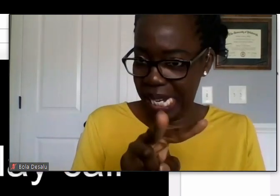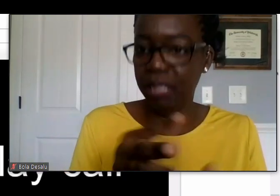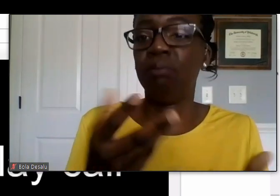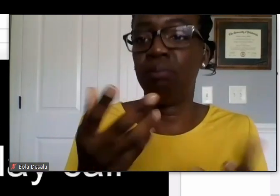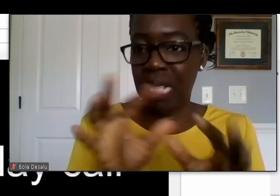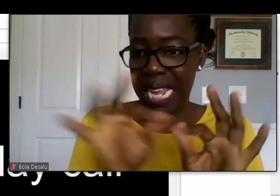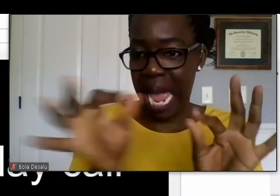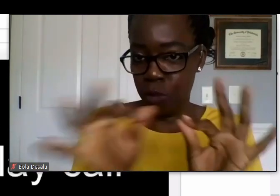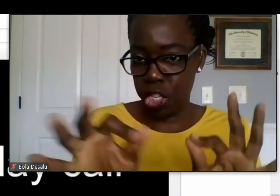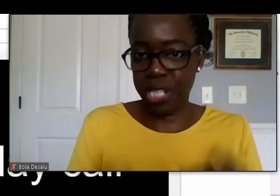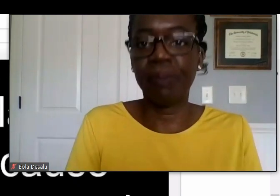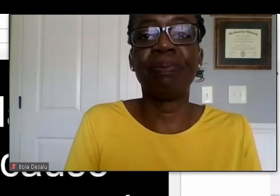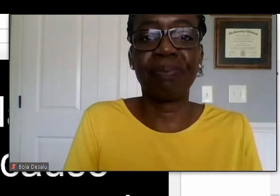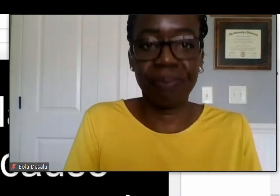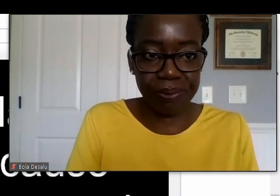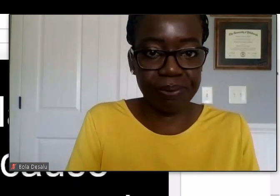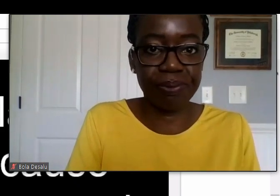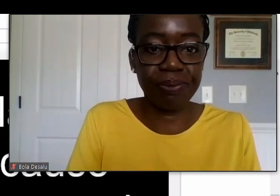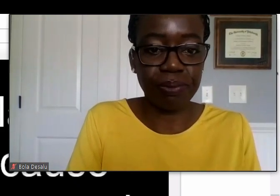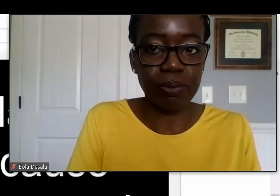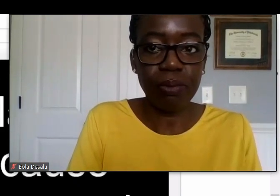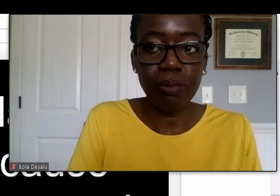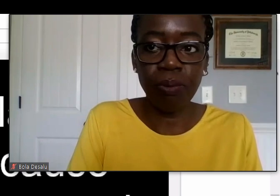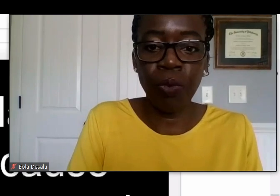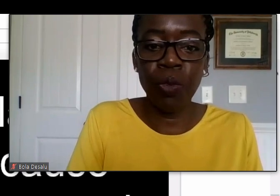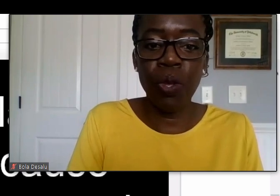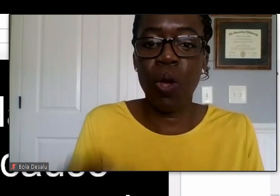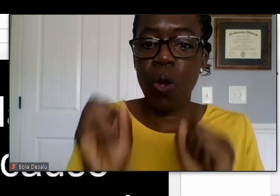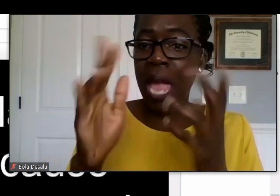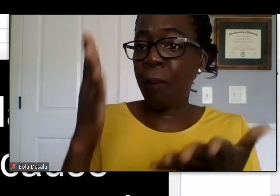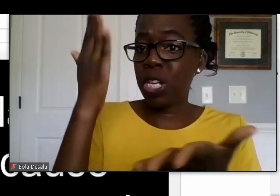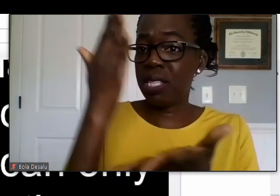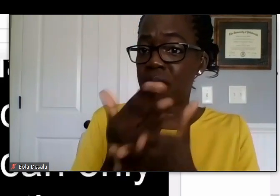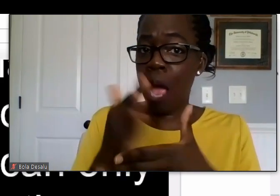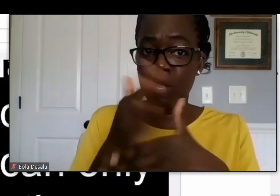and see what is being typed as you're speaking.